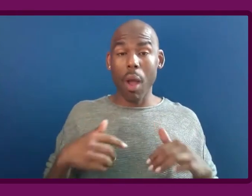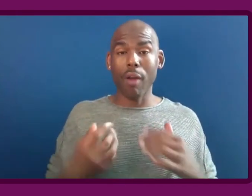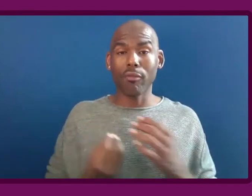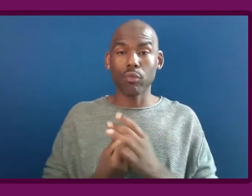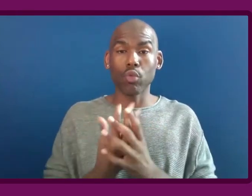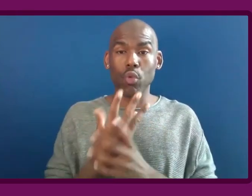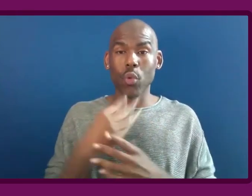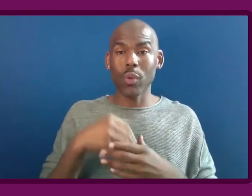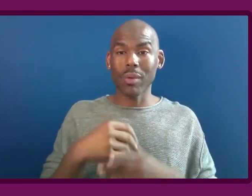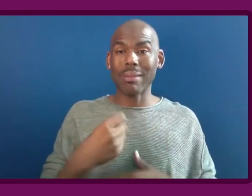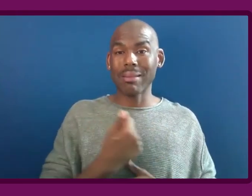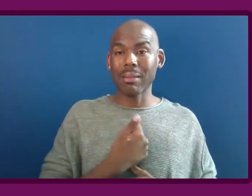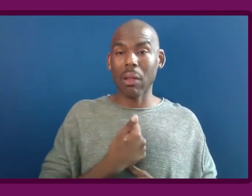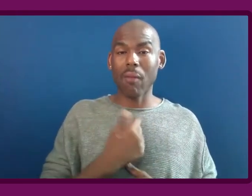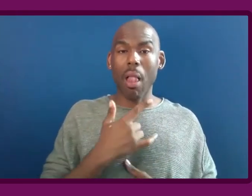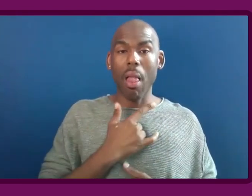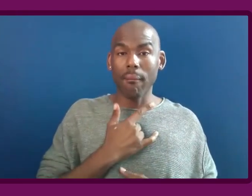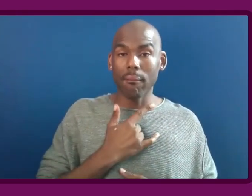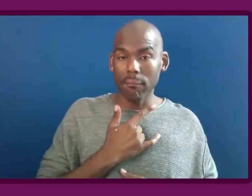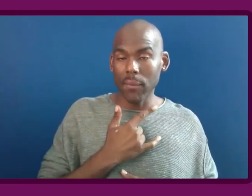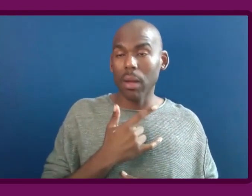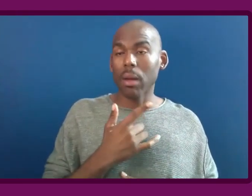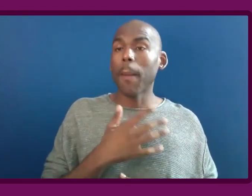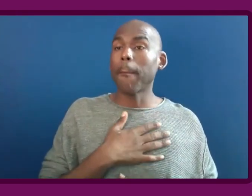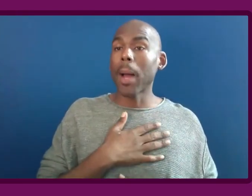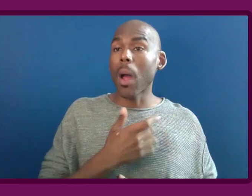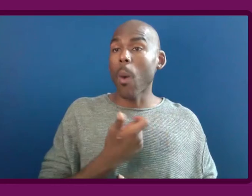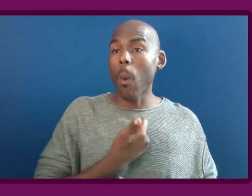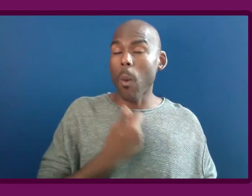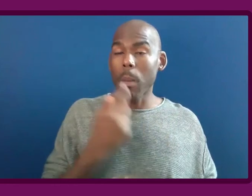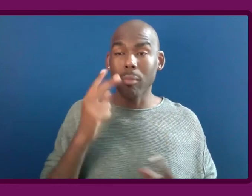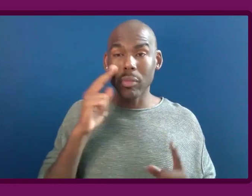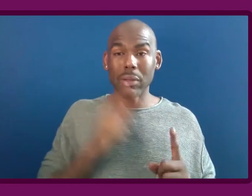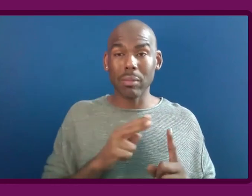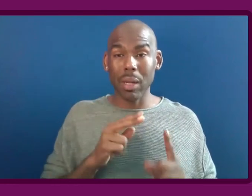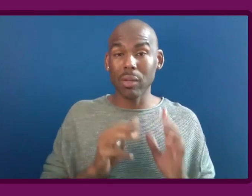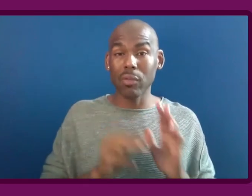That's what I've been doing, to this day. We've been pushing the issue. We raise our voices